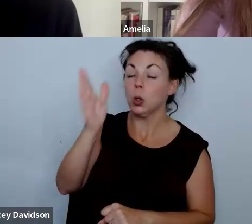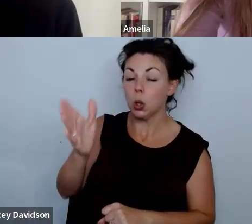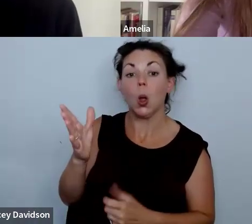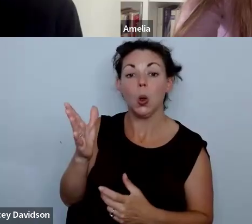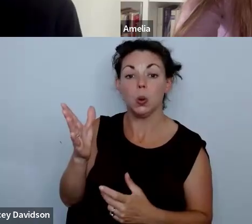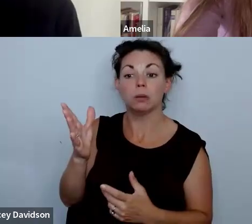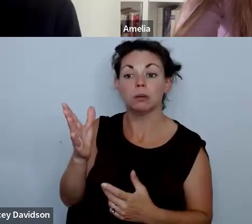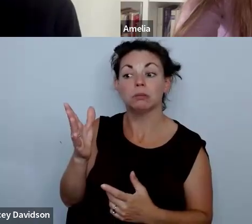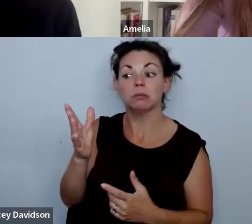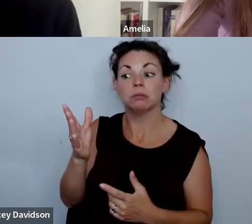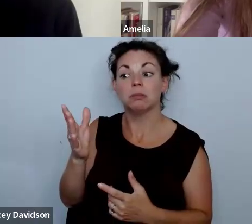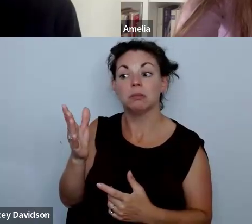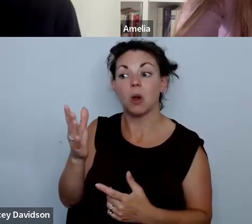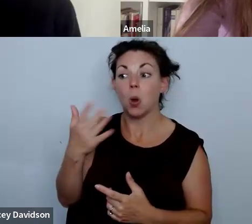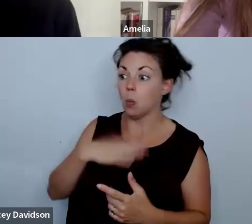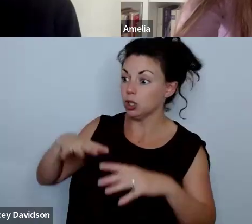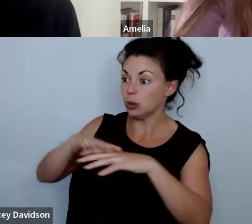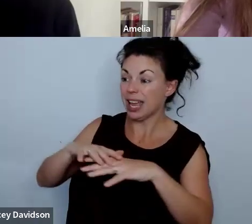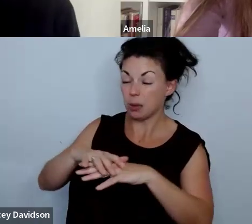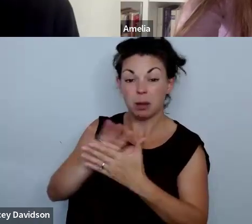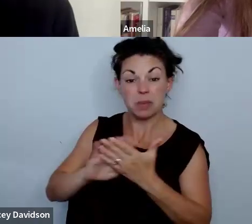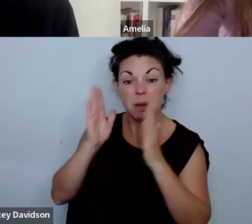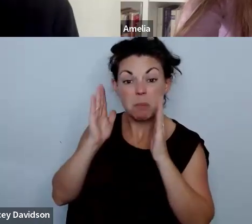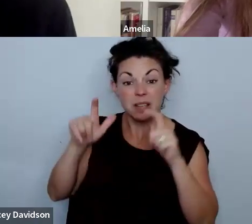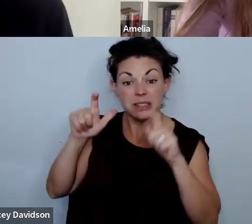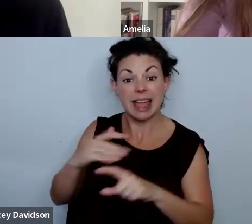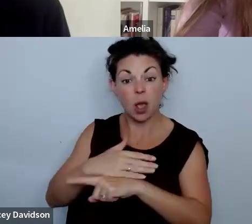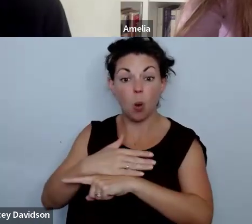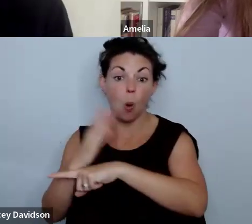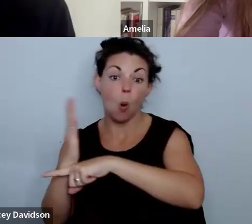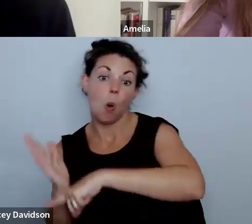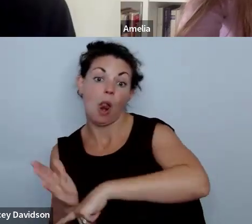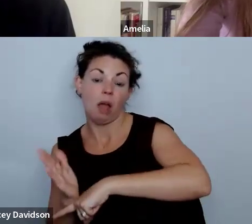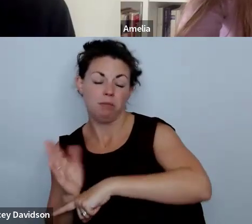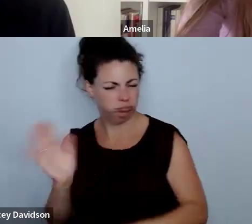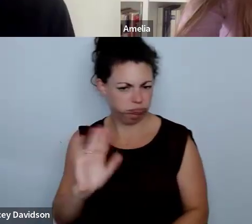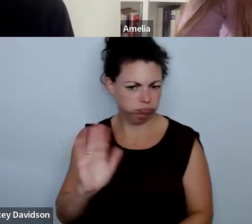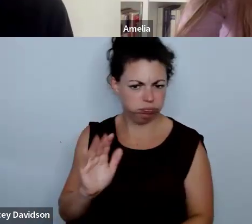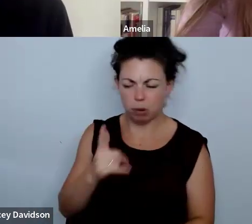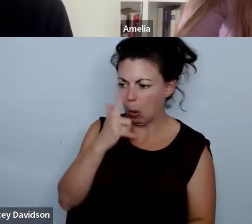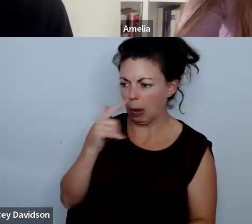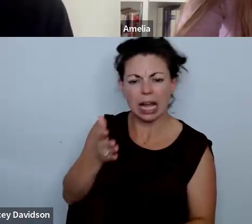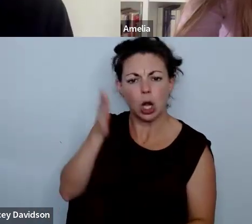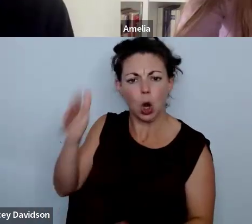So it's not like I'm doing networking properly if I'm kind of spending a lot of time doing it. You know,